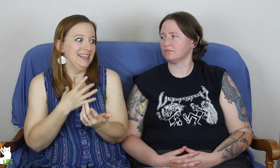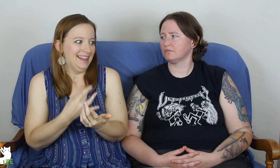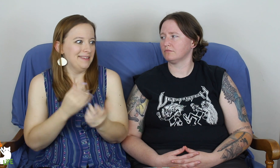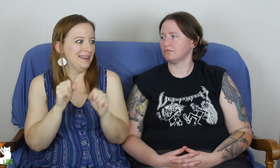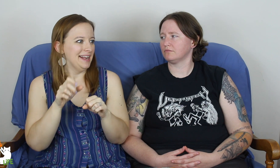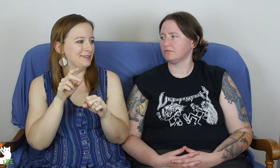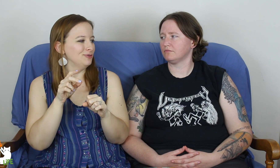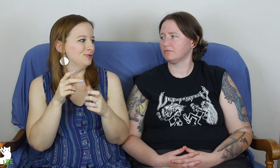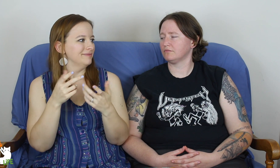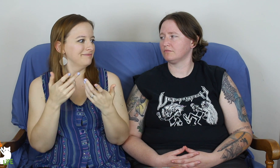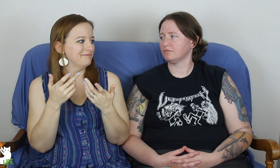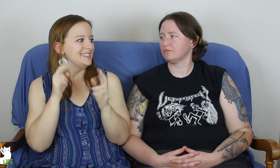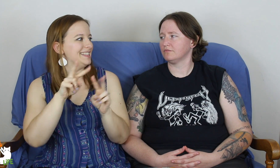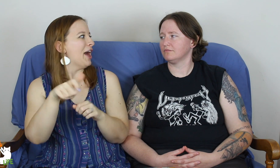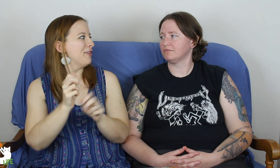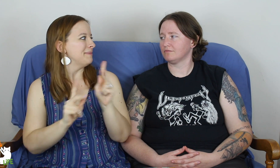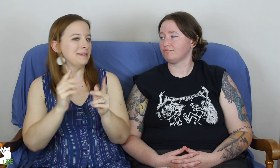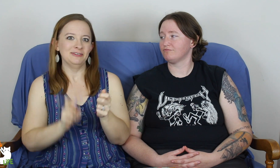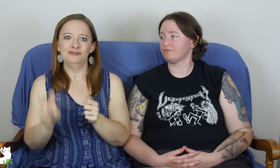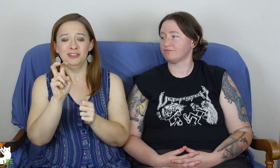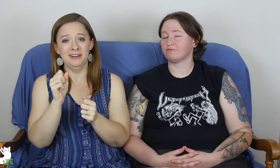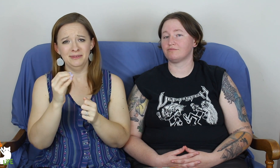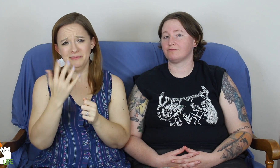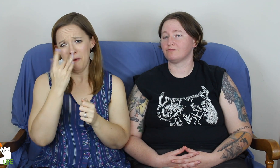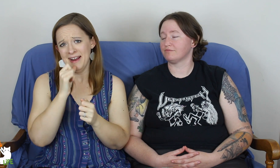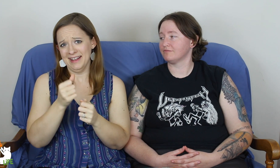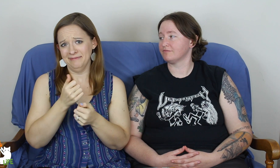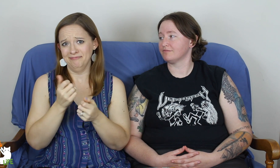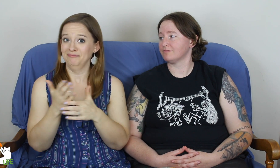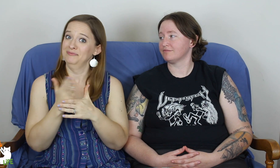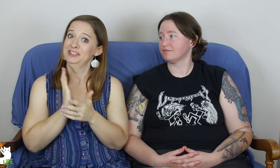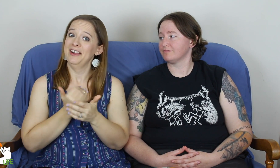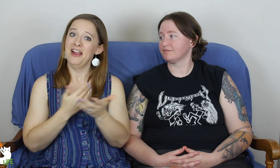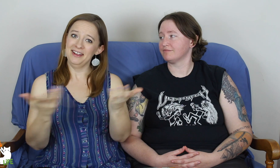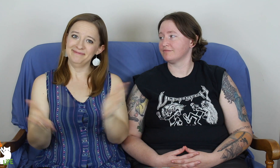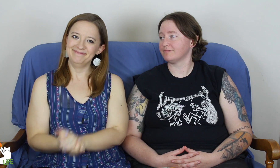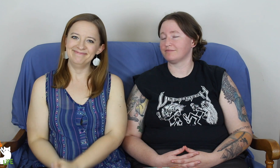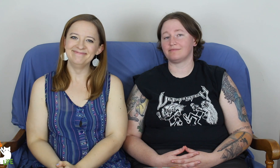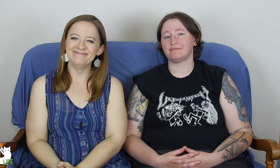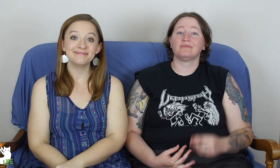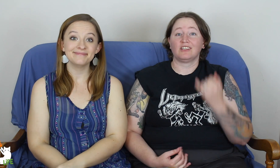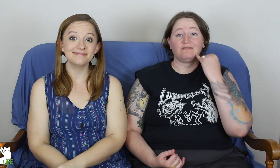We like to see other people's journeys, so why not share ours!